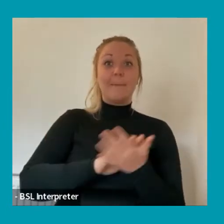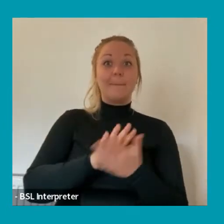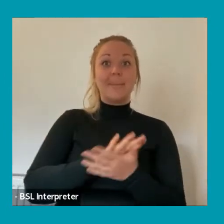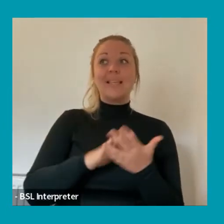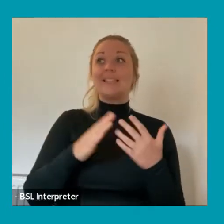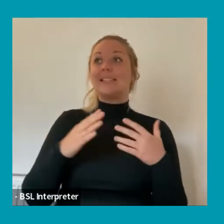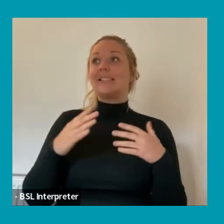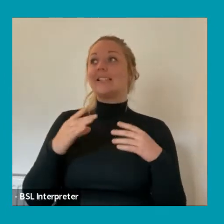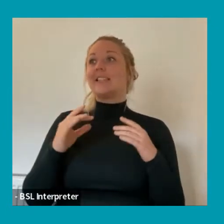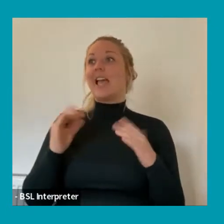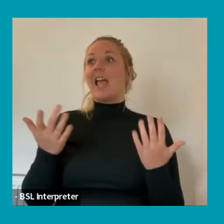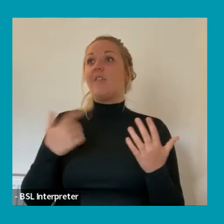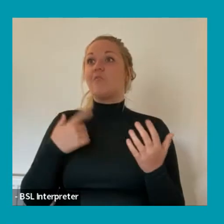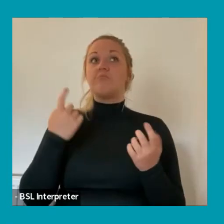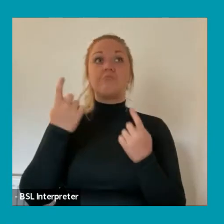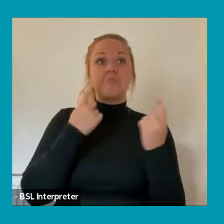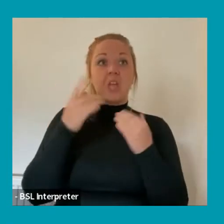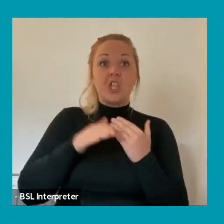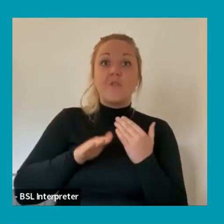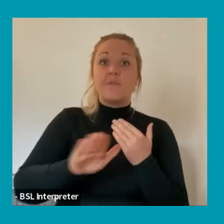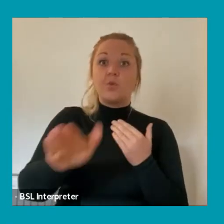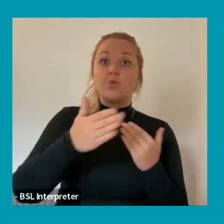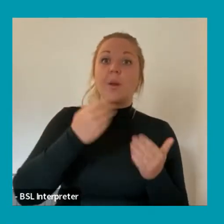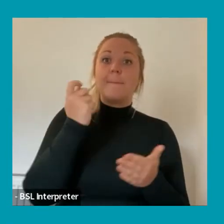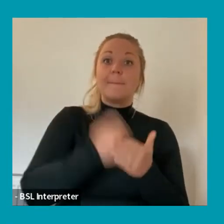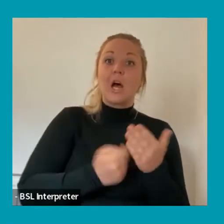buying new software, new tech, whether